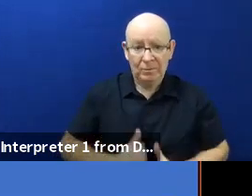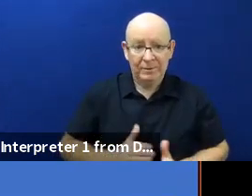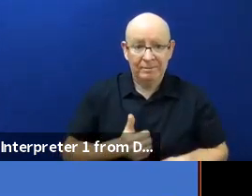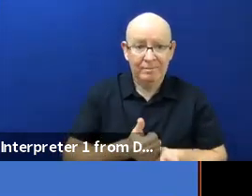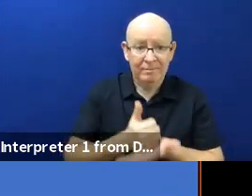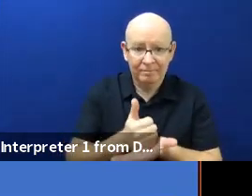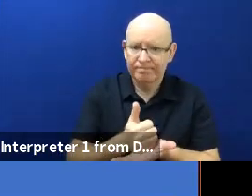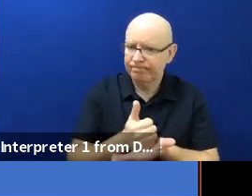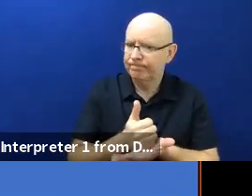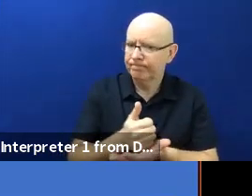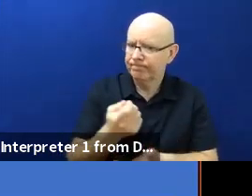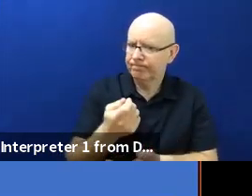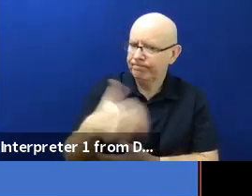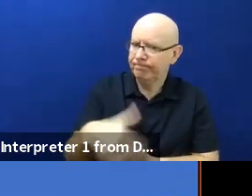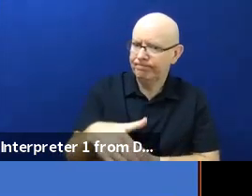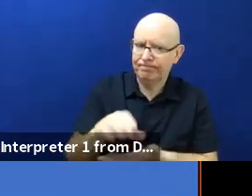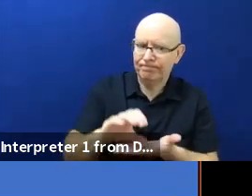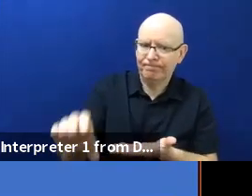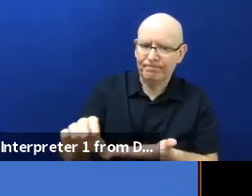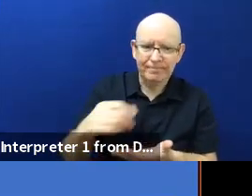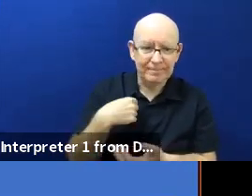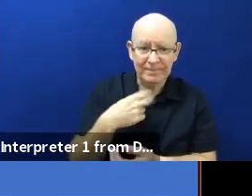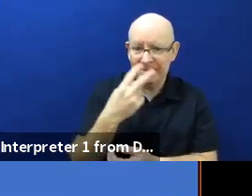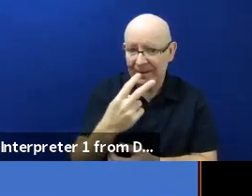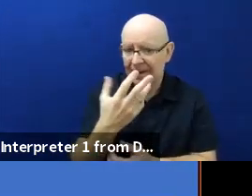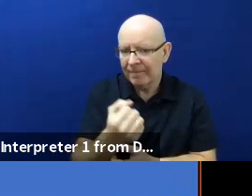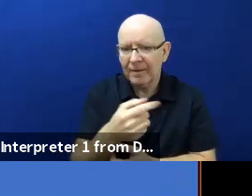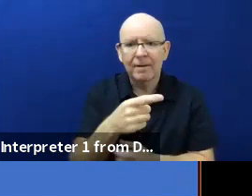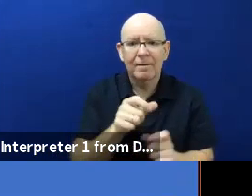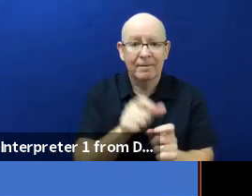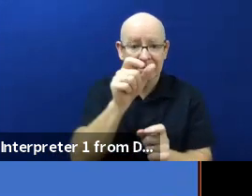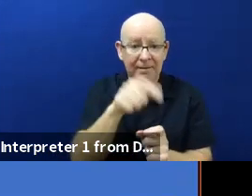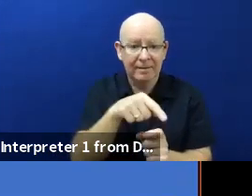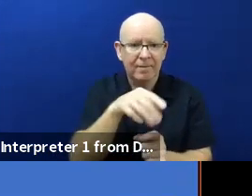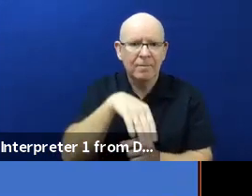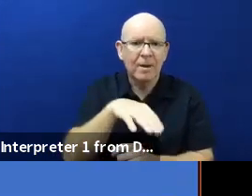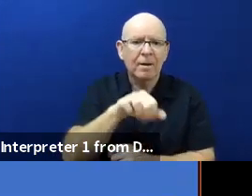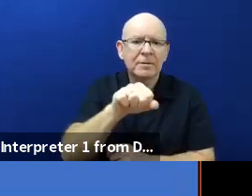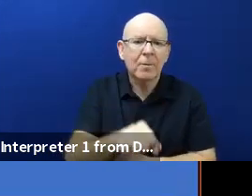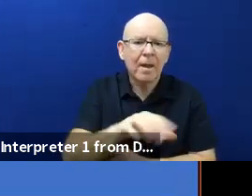with moderate or high support needs and you have for each of those groups two bars: